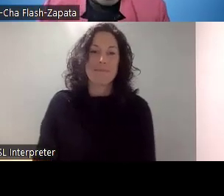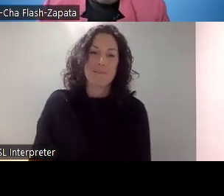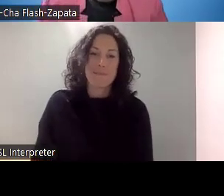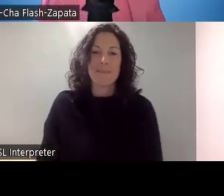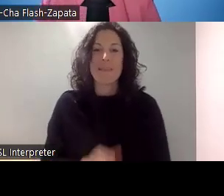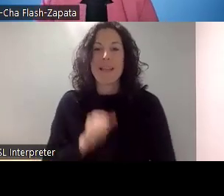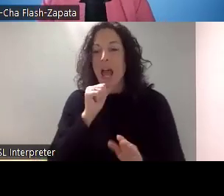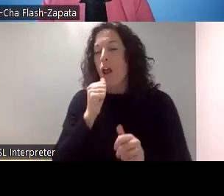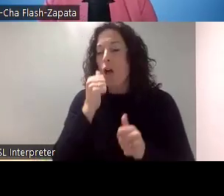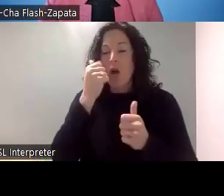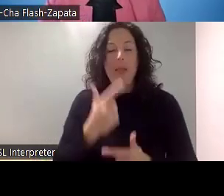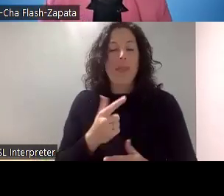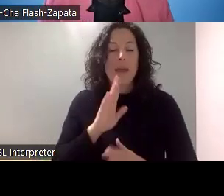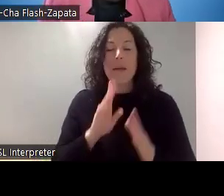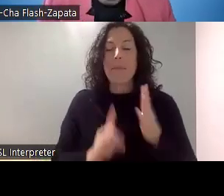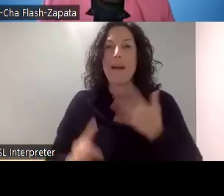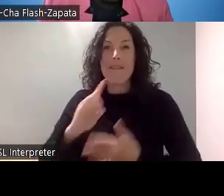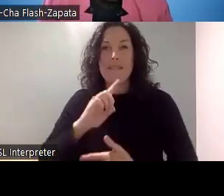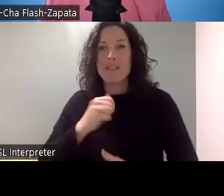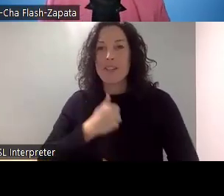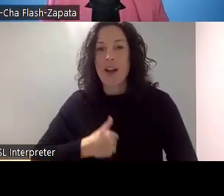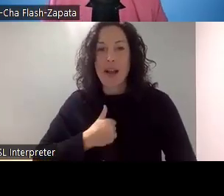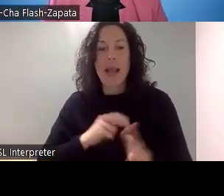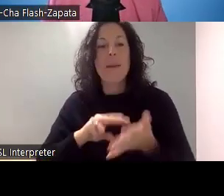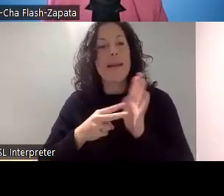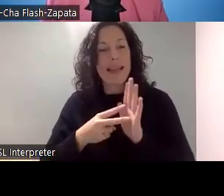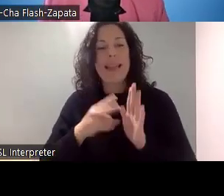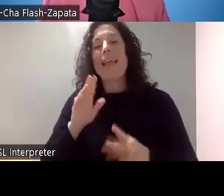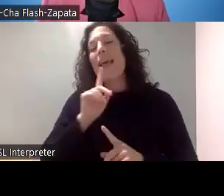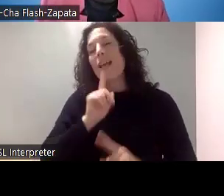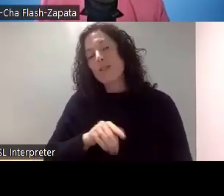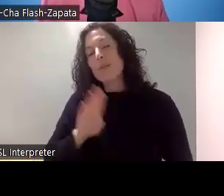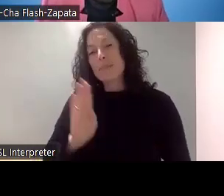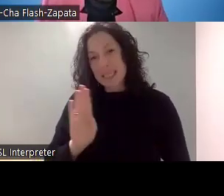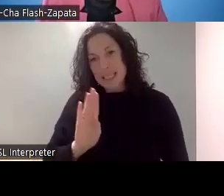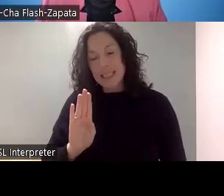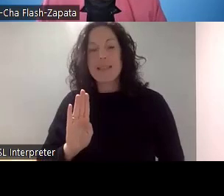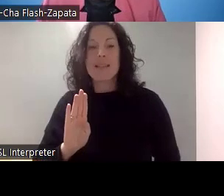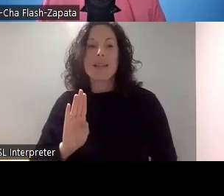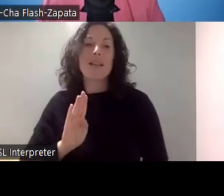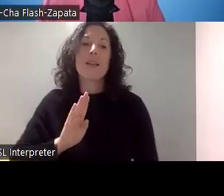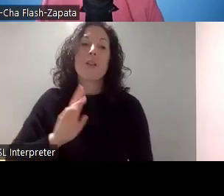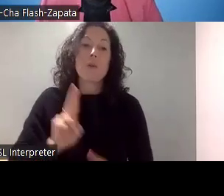My apologies. Answer is ... The answer is B. The university should have investigated